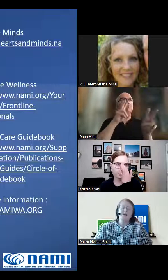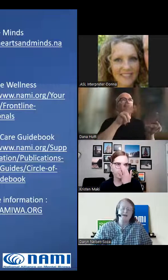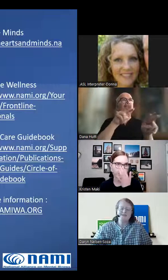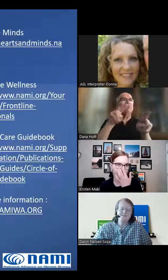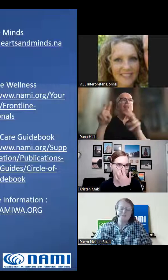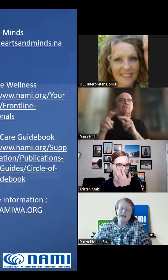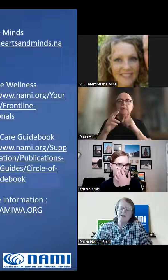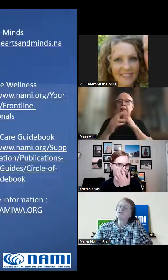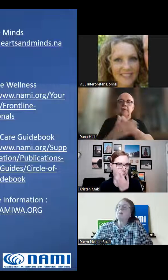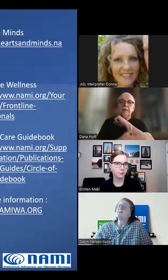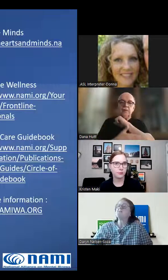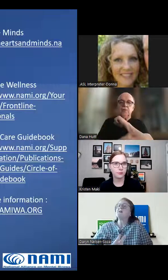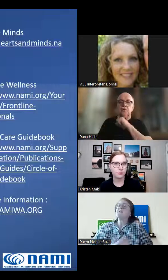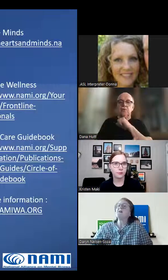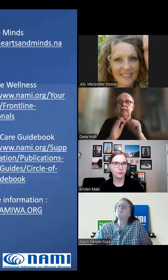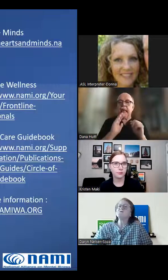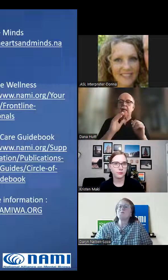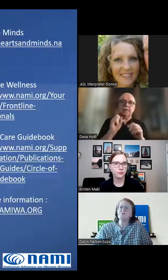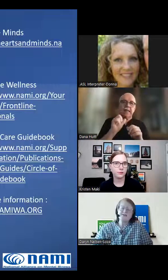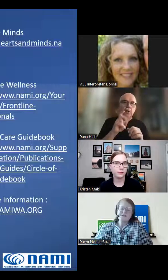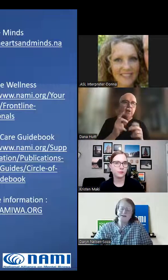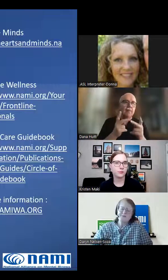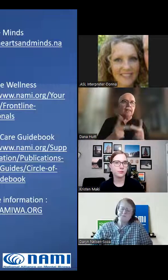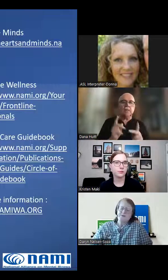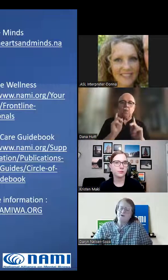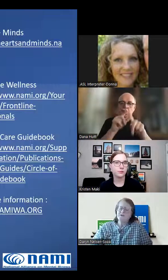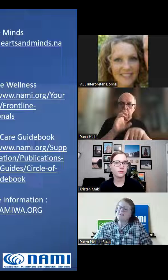And then we also, since 2 19